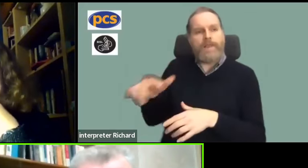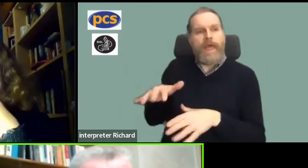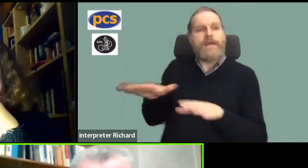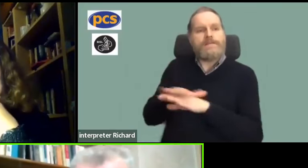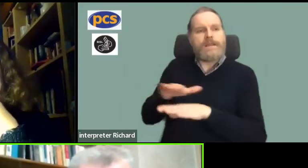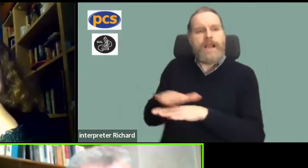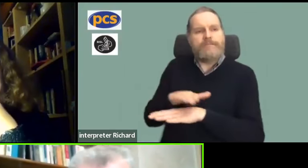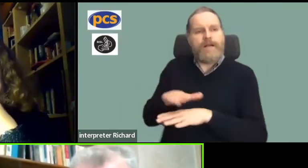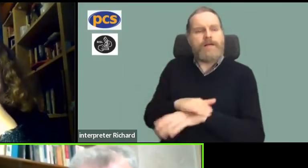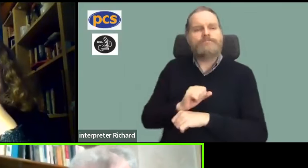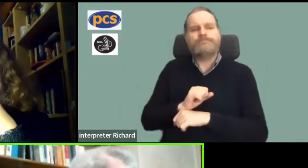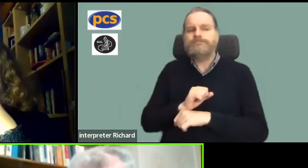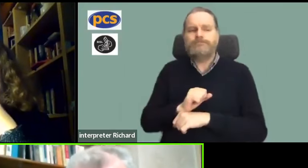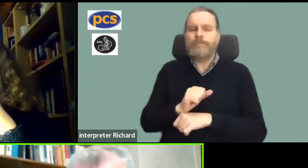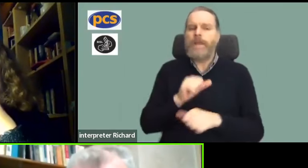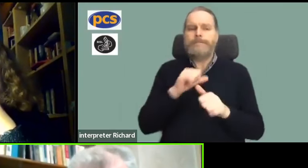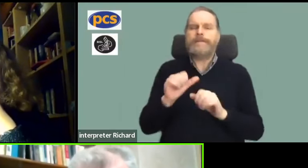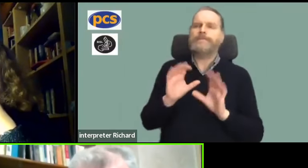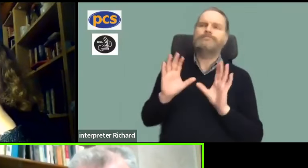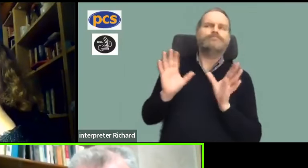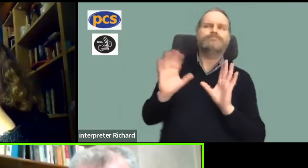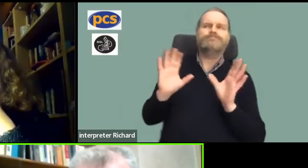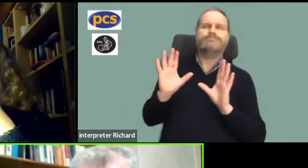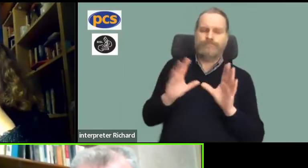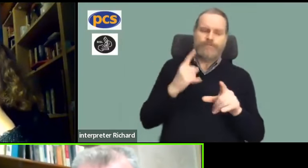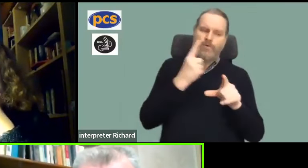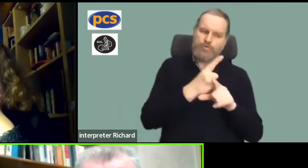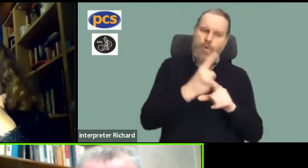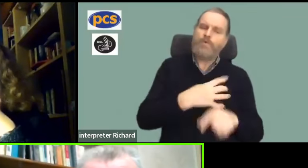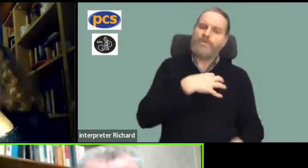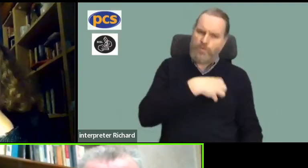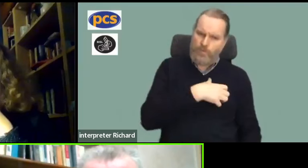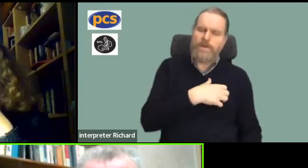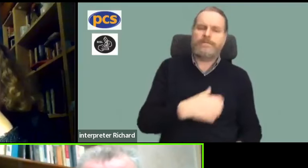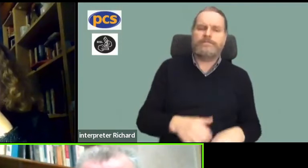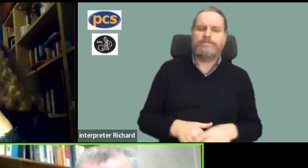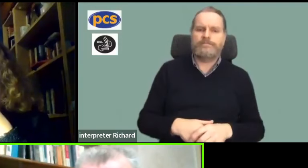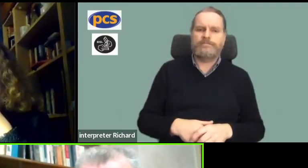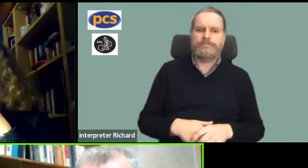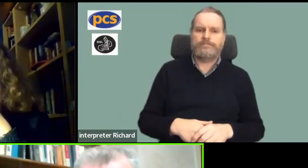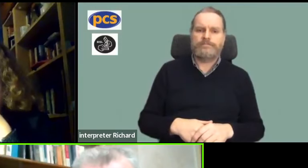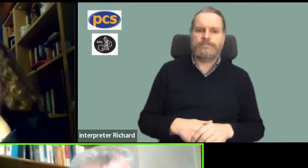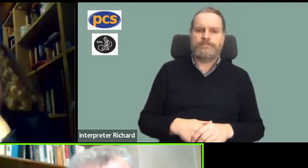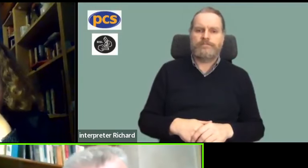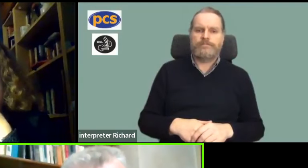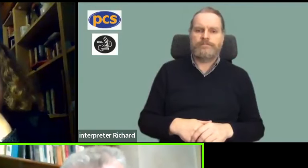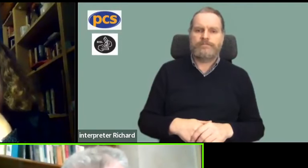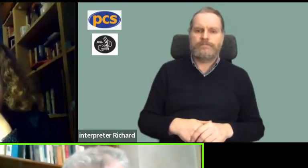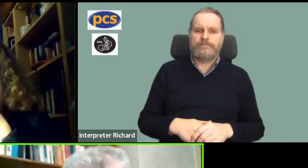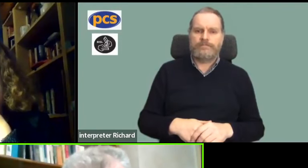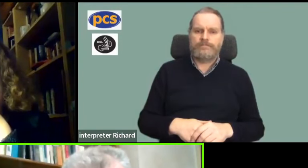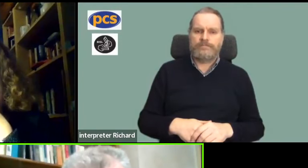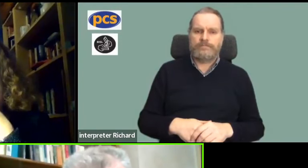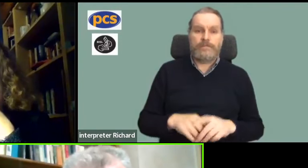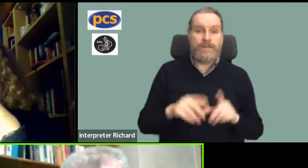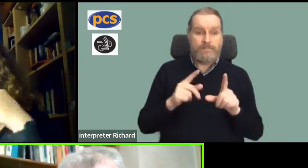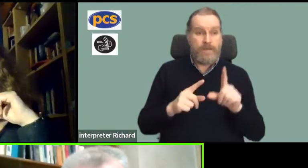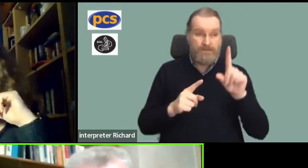r group of er group of workers being told we should serve notice on n we we should we should know that, and we will be prepared to do that, because the point here he's not that